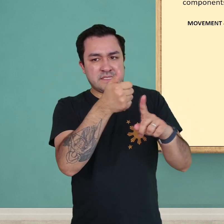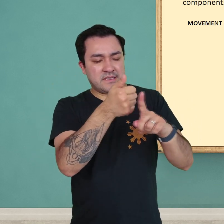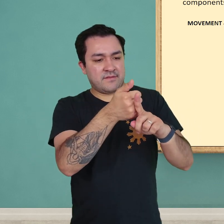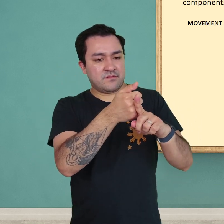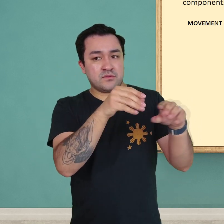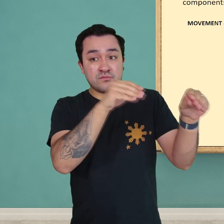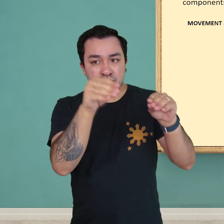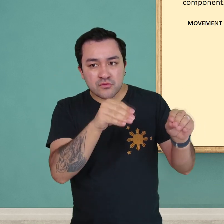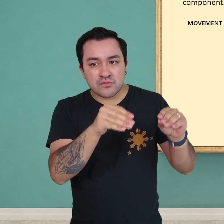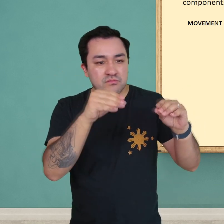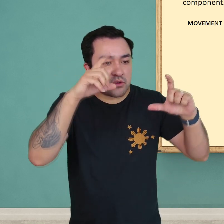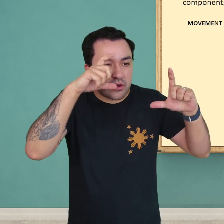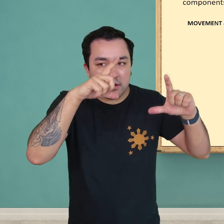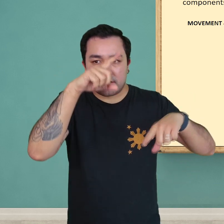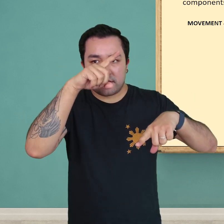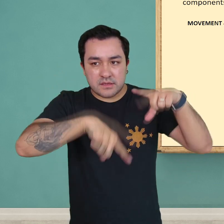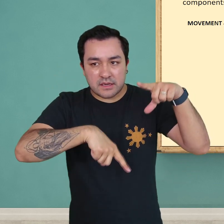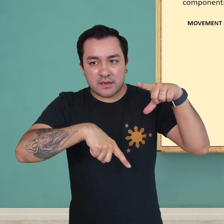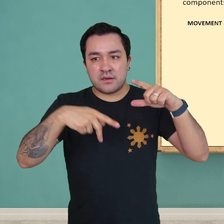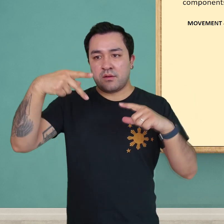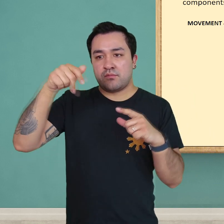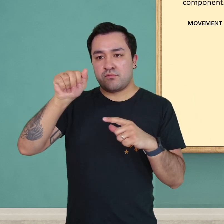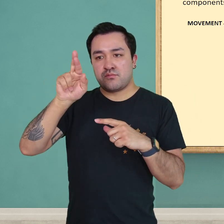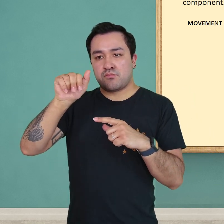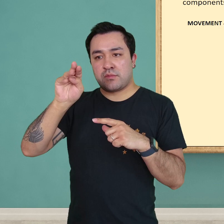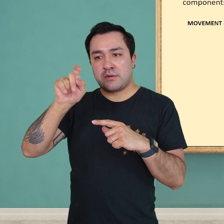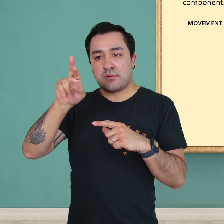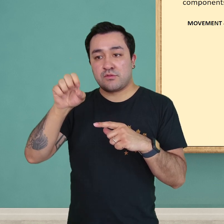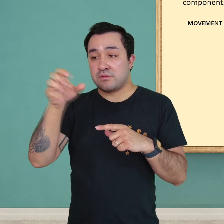singular moment. The original five parameters are still used but this